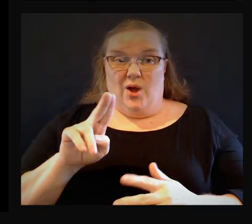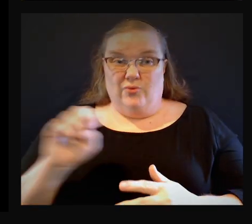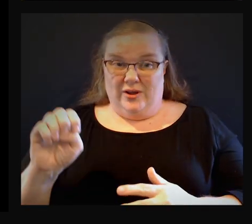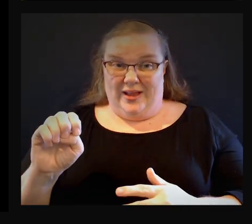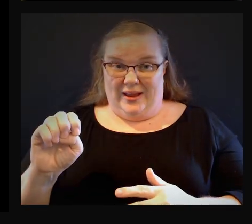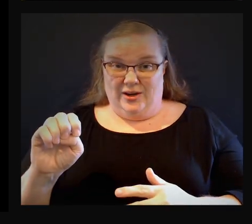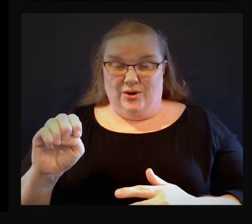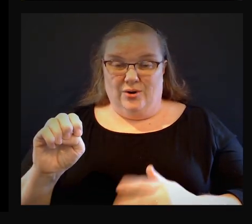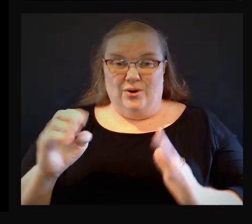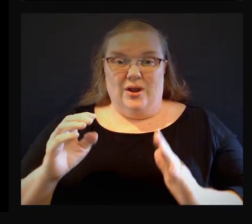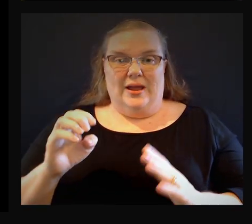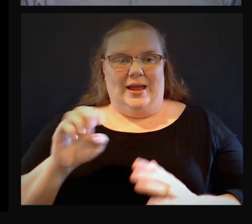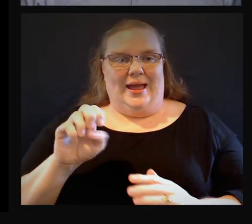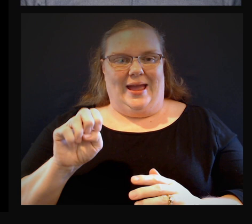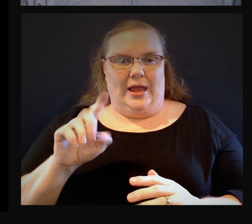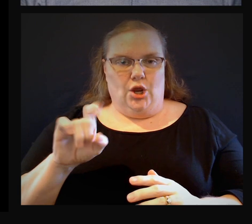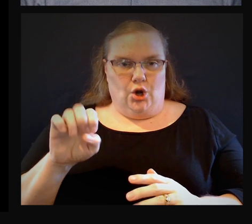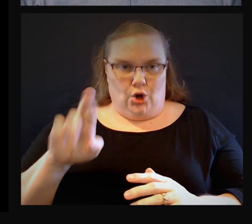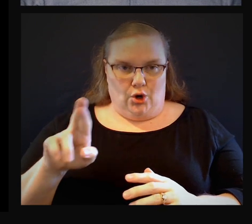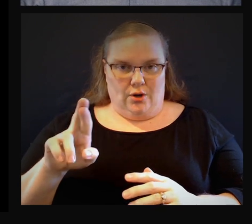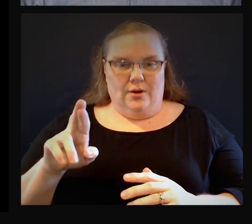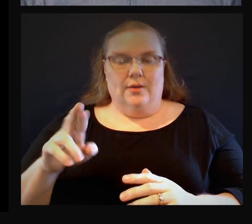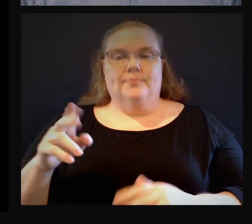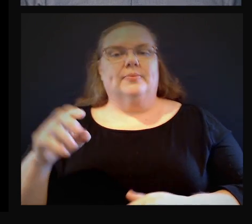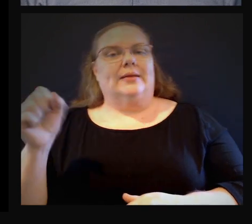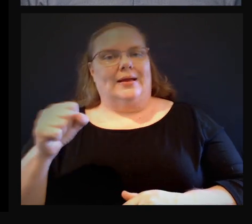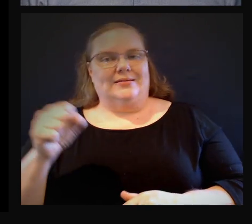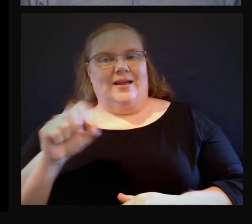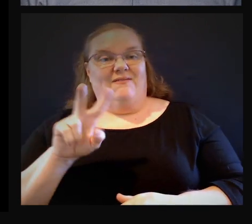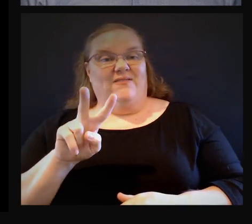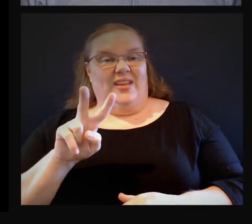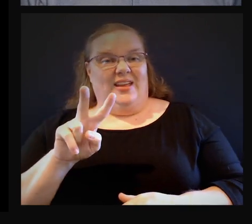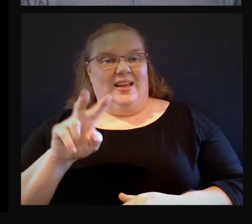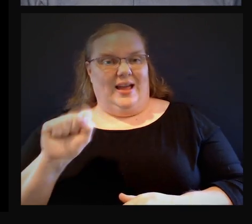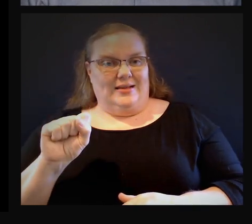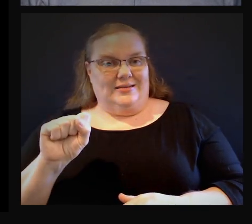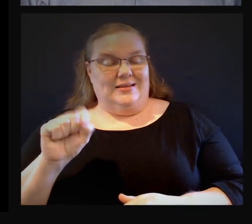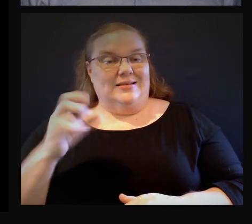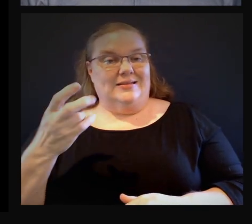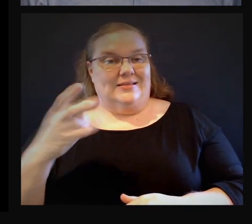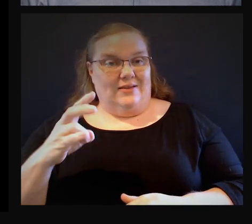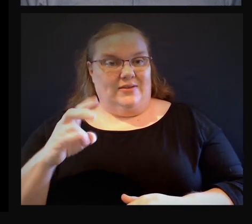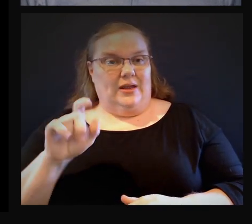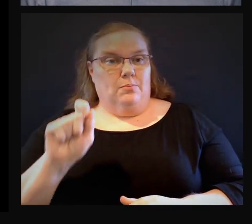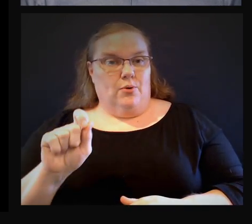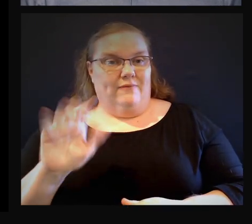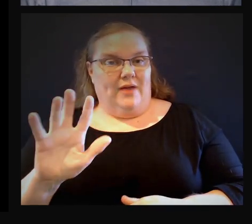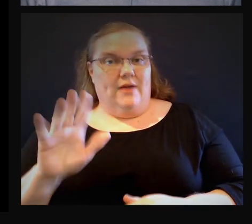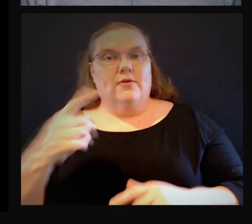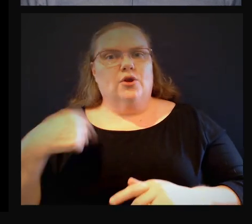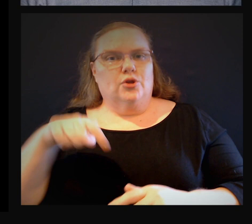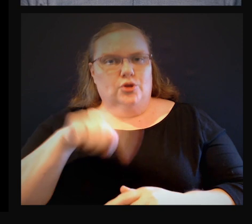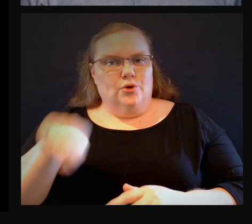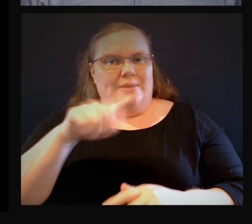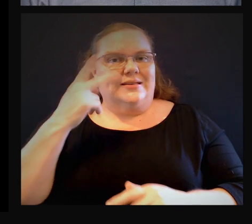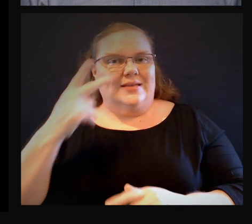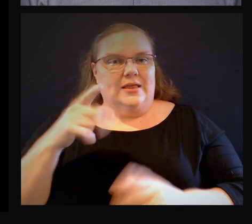and search the Blueprints from there. Available in VS 17.5, you can now see Unreal Engine Blueprint references and assets